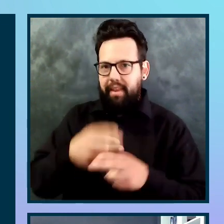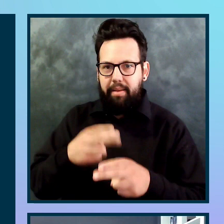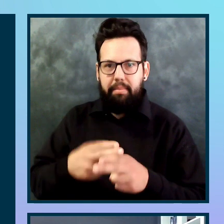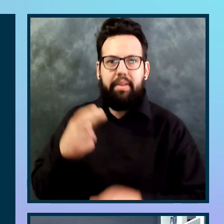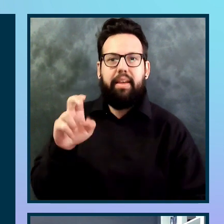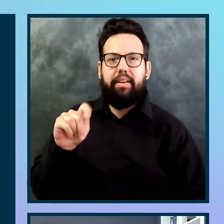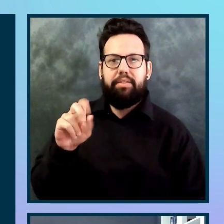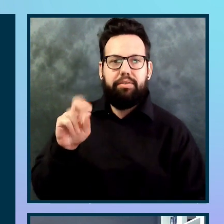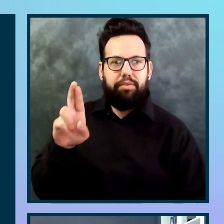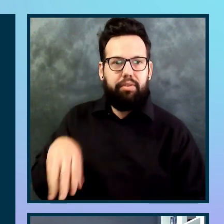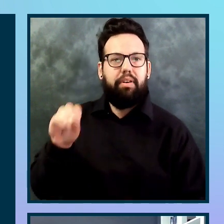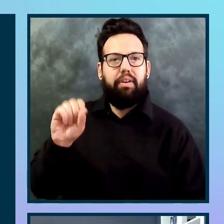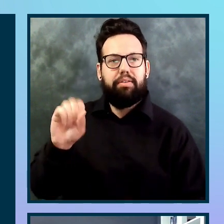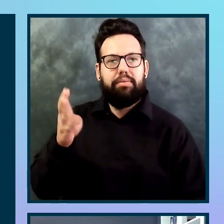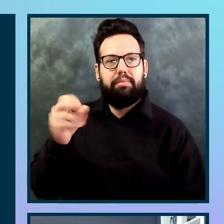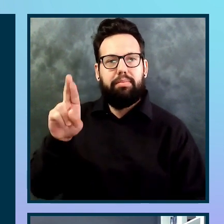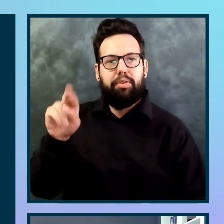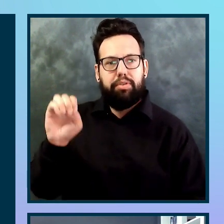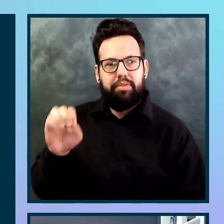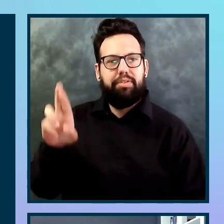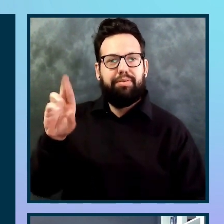In Twitter I have to shorten it because my name is too long.